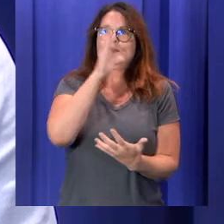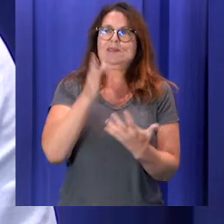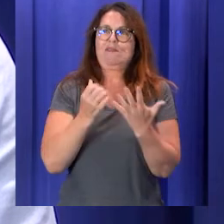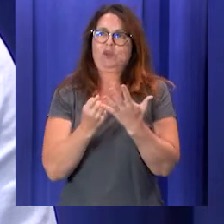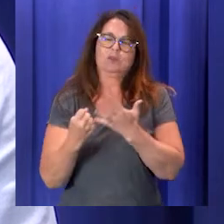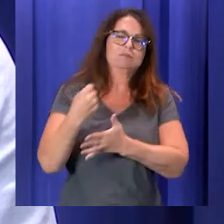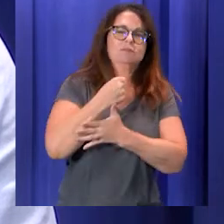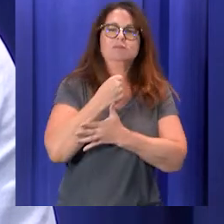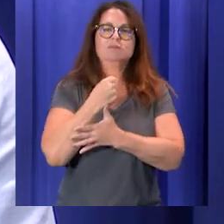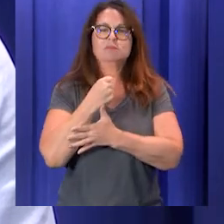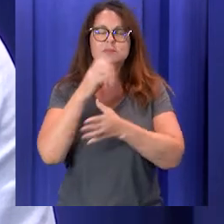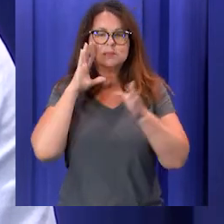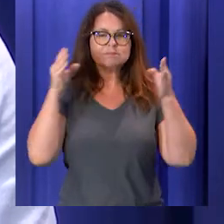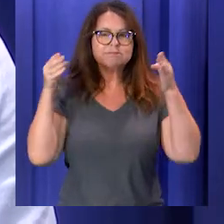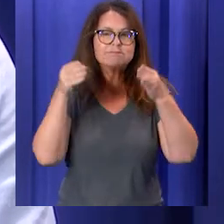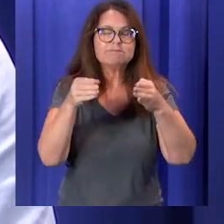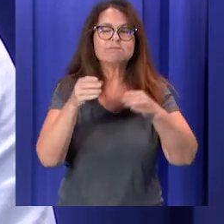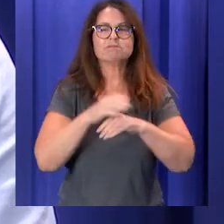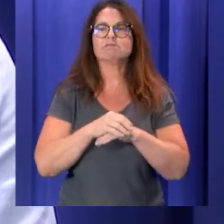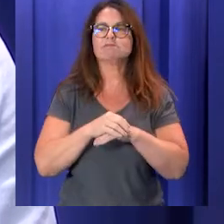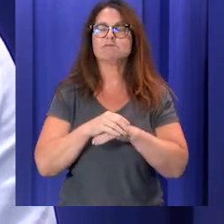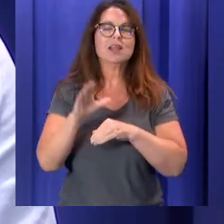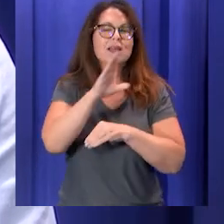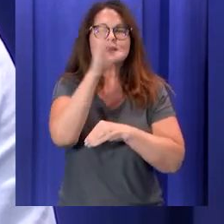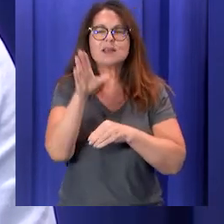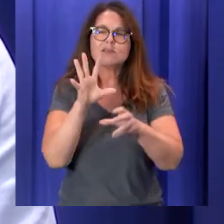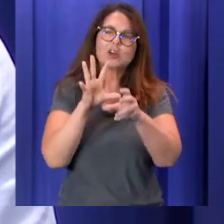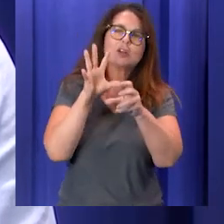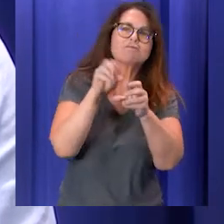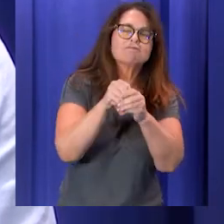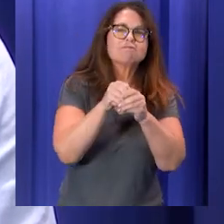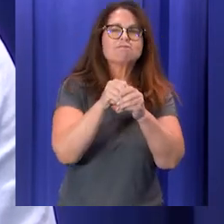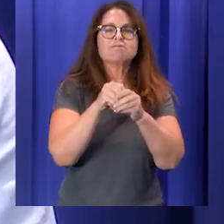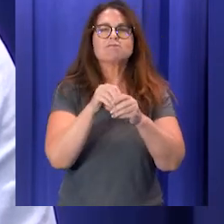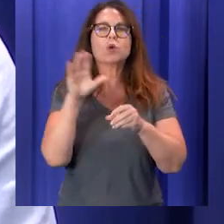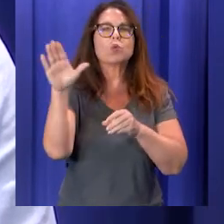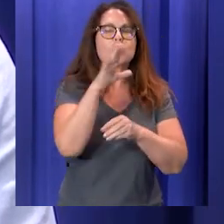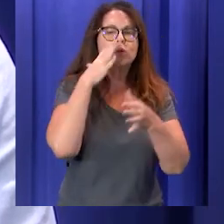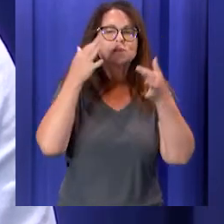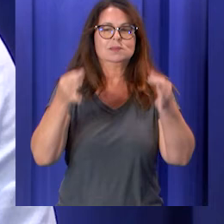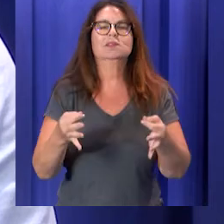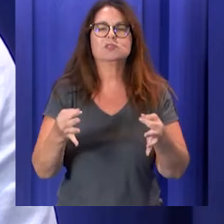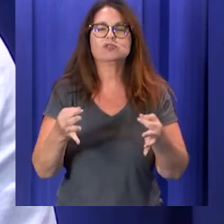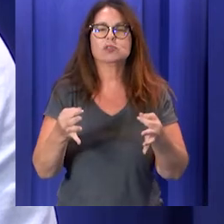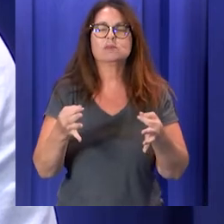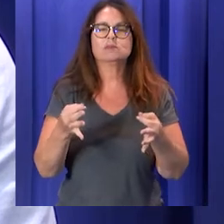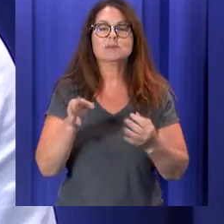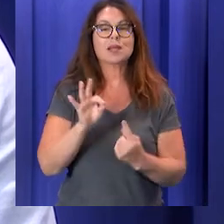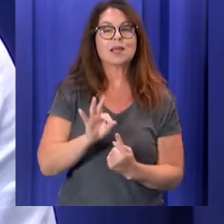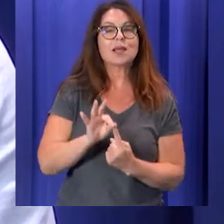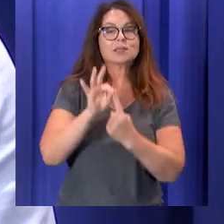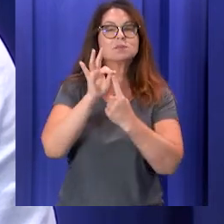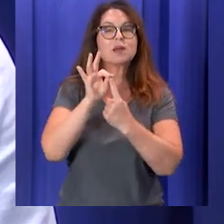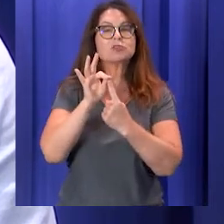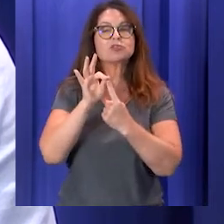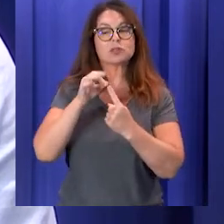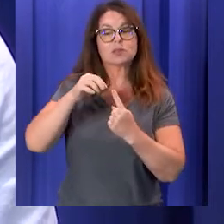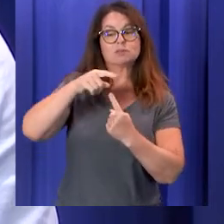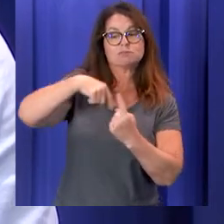of our leadership's decisions, and that their voices, especially during the COVID pandemic, have not been heard.